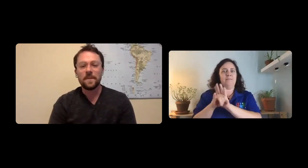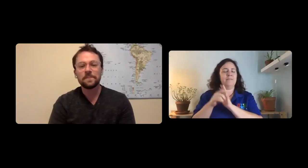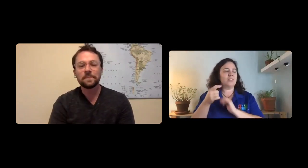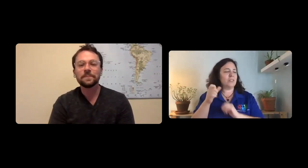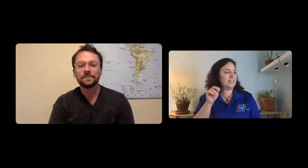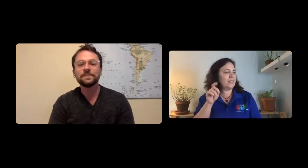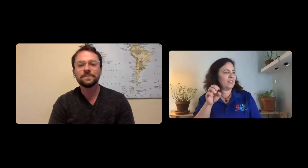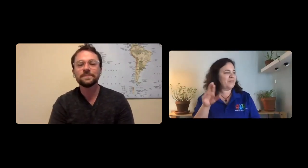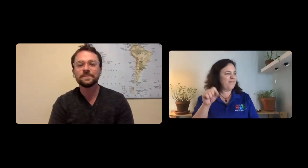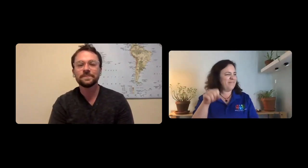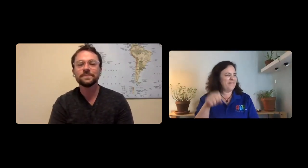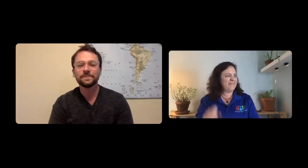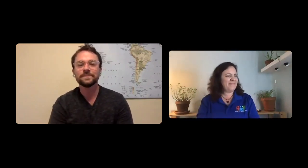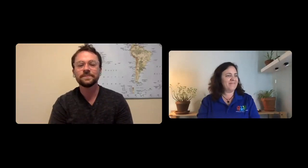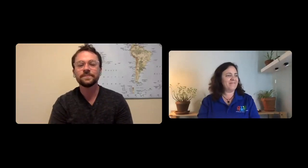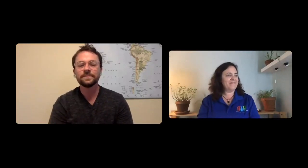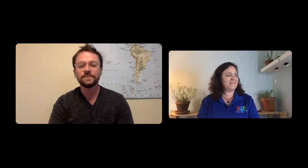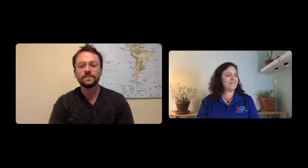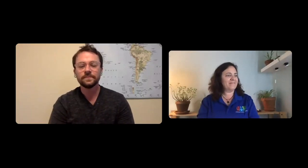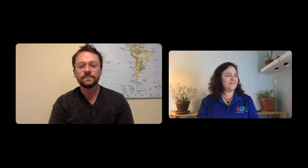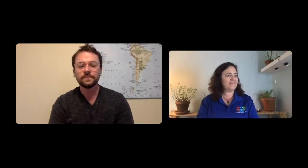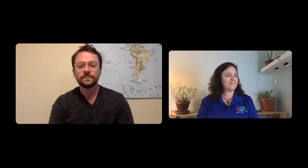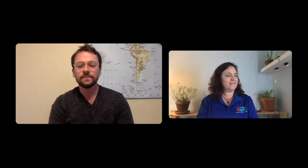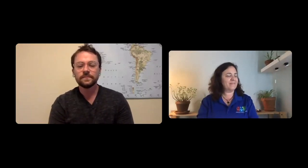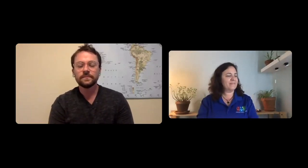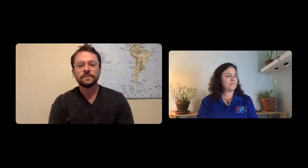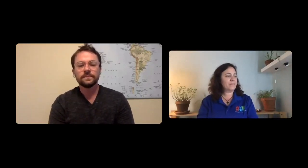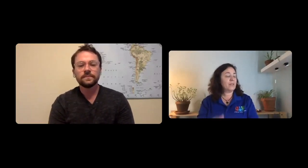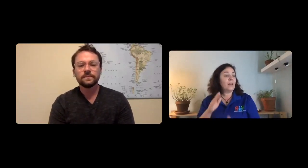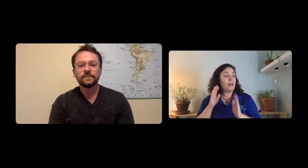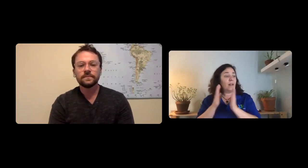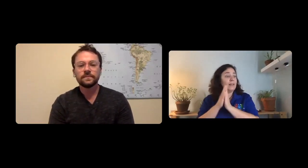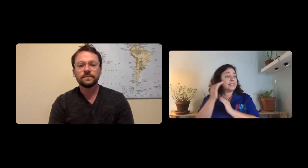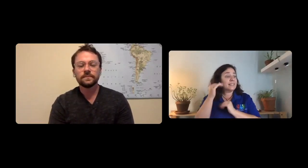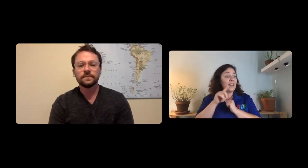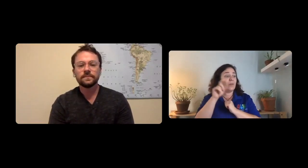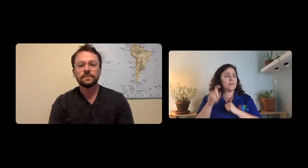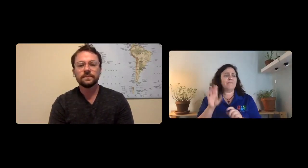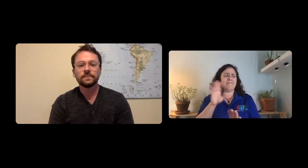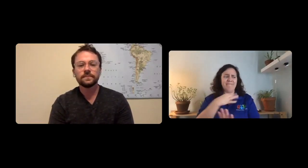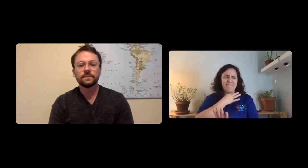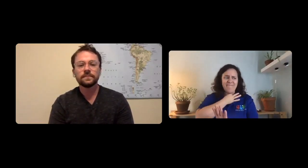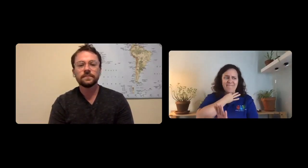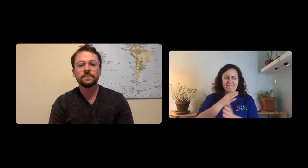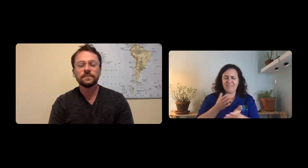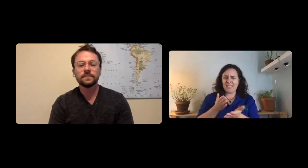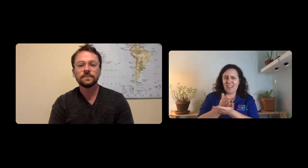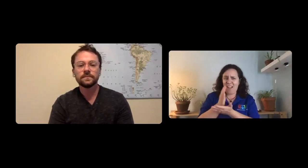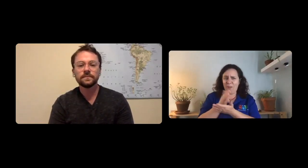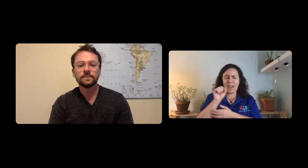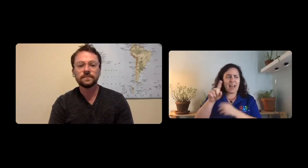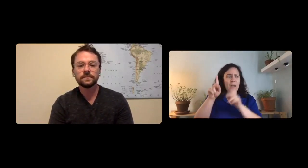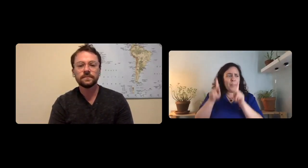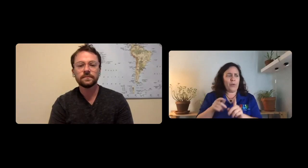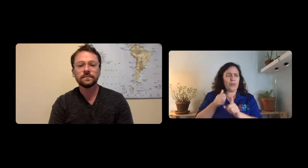> So we could say the person with curly red hair and purple shirt, yeah, I get that.